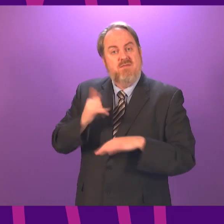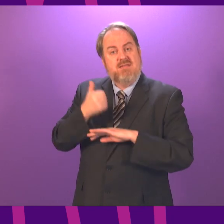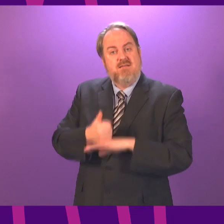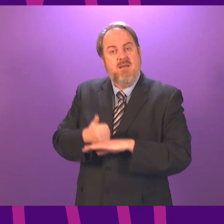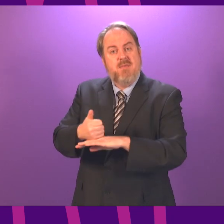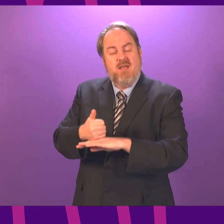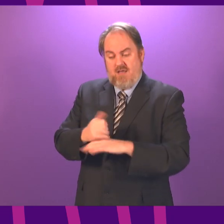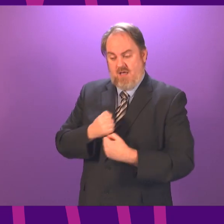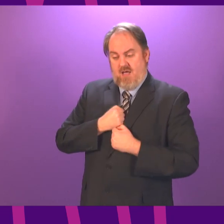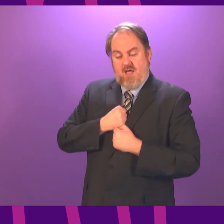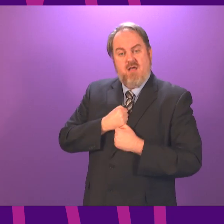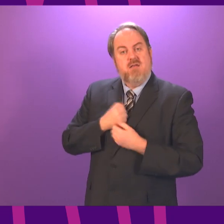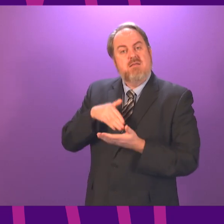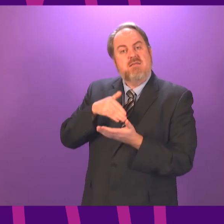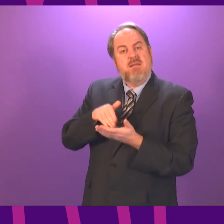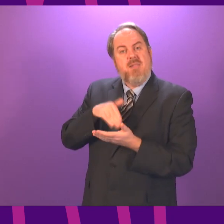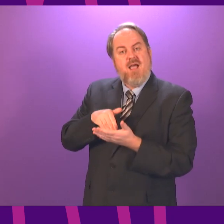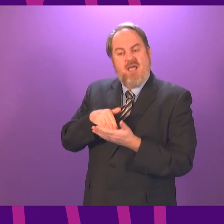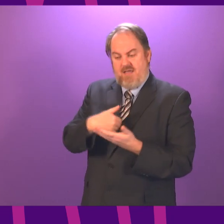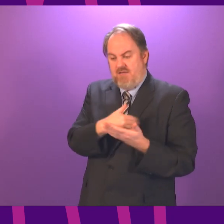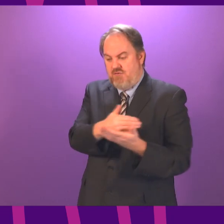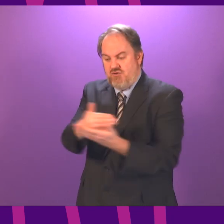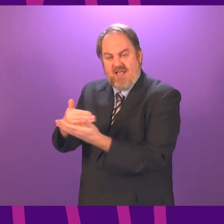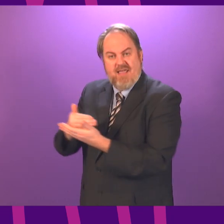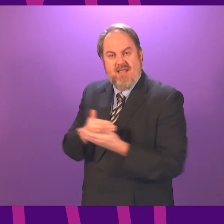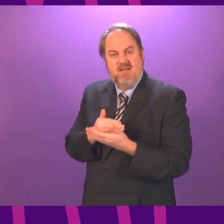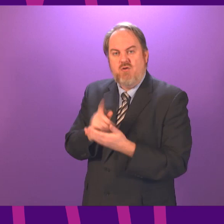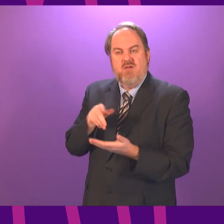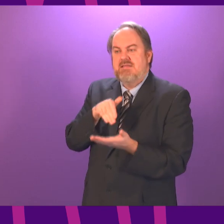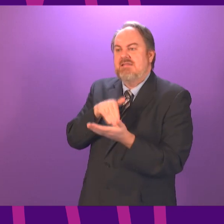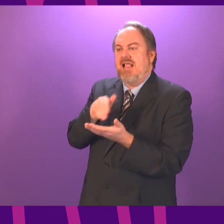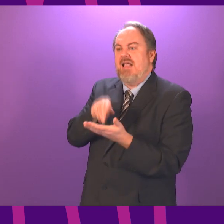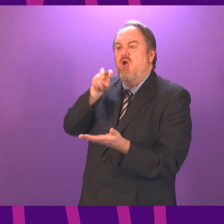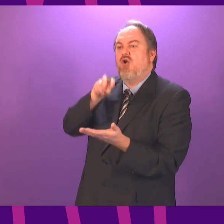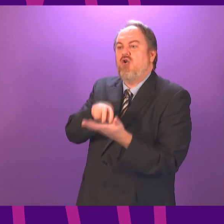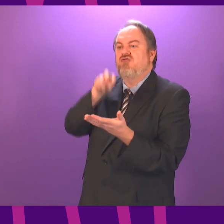chain for PPE. We have not done that by giving contracts to our political chums, as some